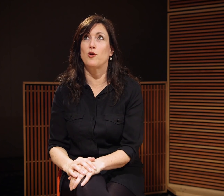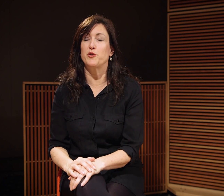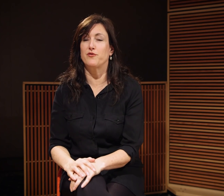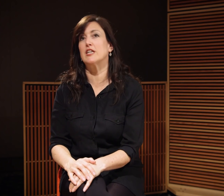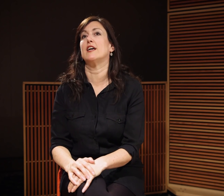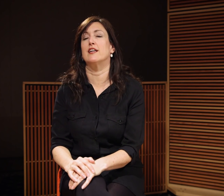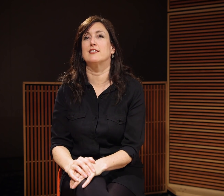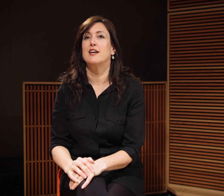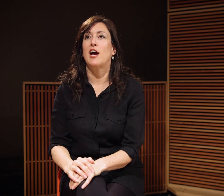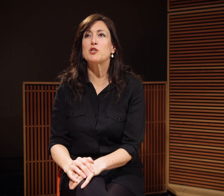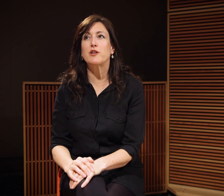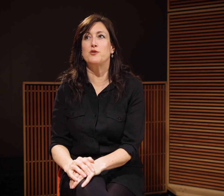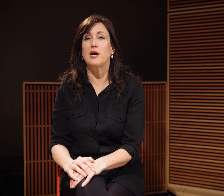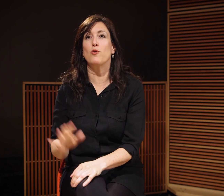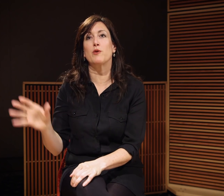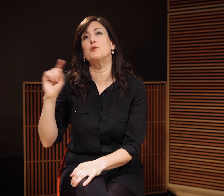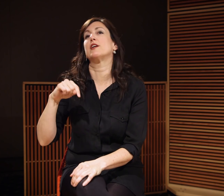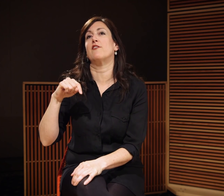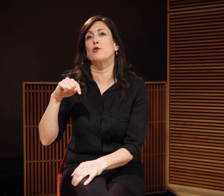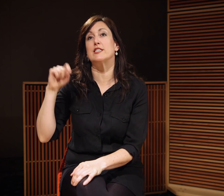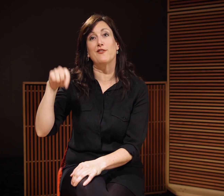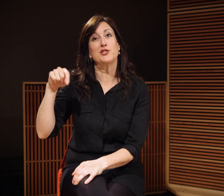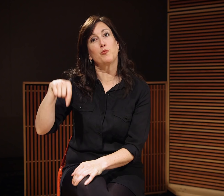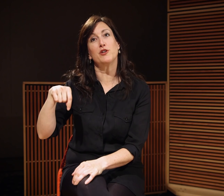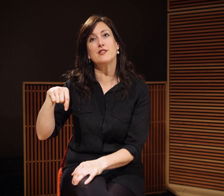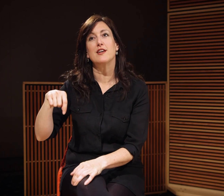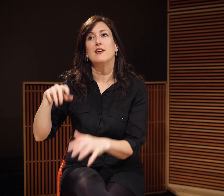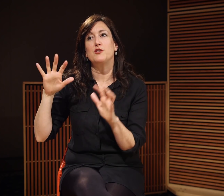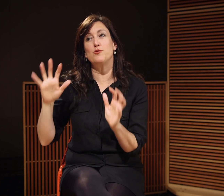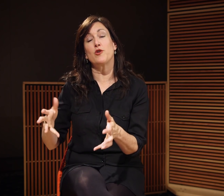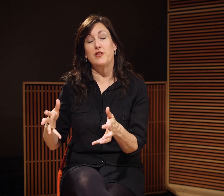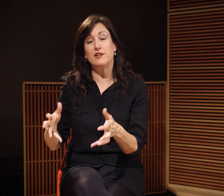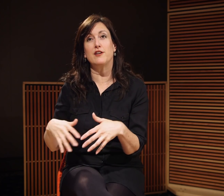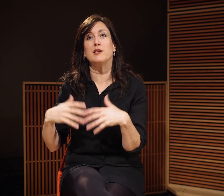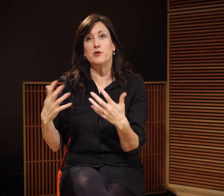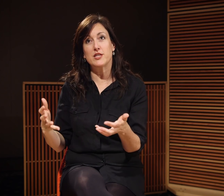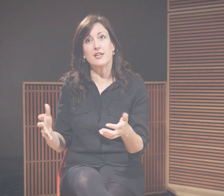so beautifully, and I wish we could do that more. I wish we could have more deaf interpreters do more theater and music.